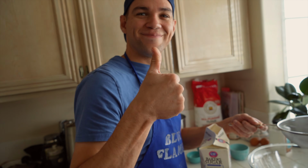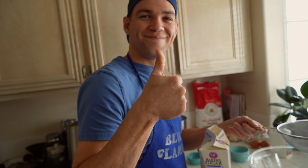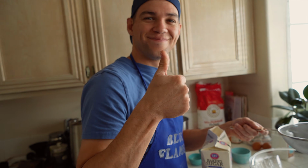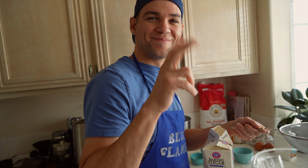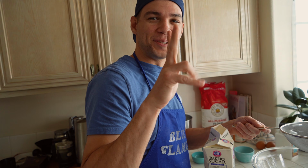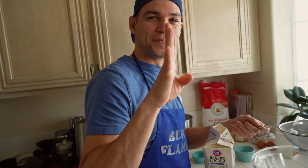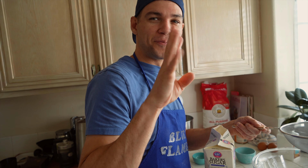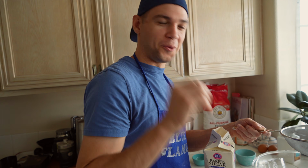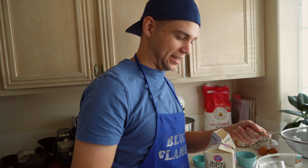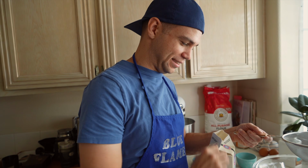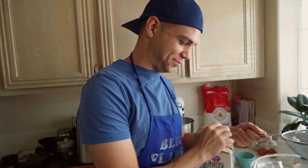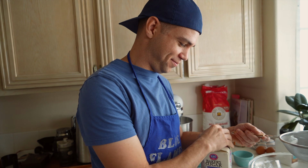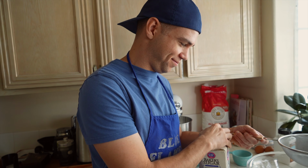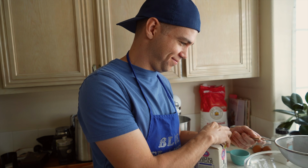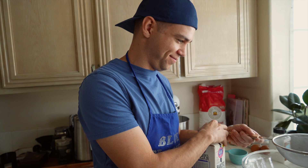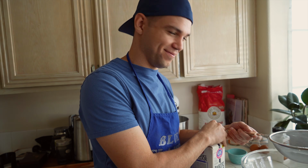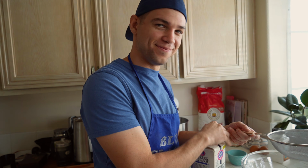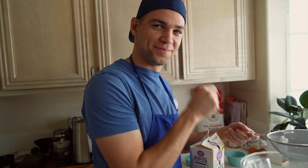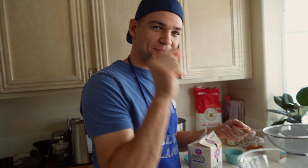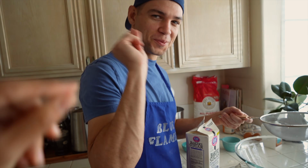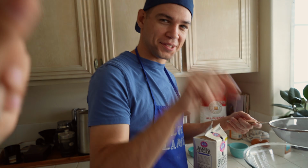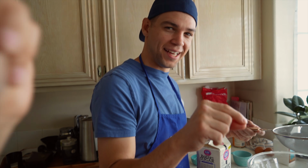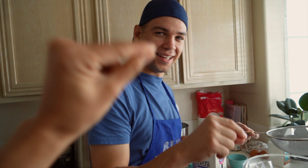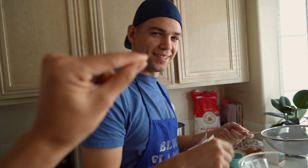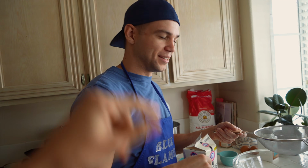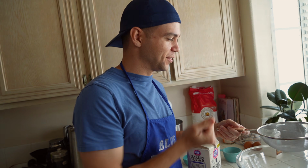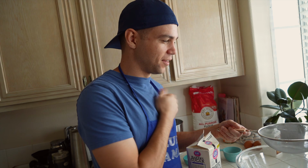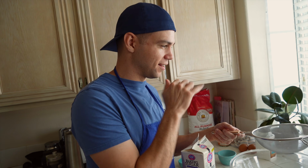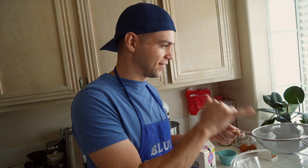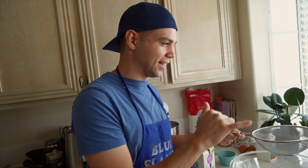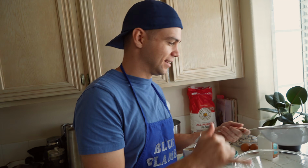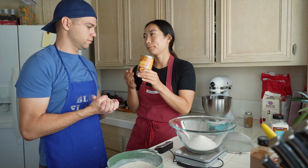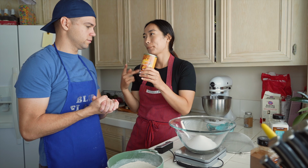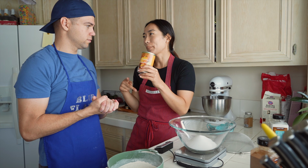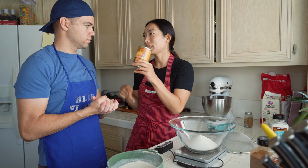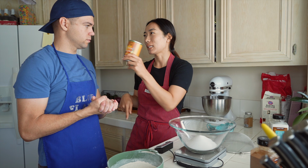R:👍 340! R: exact. love it pumpkin